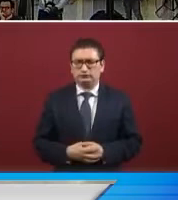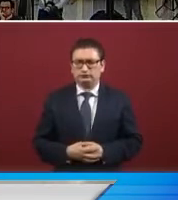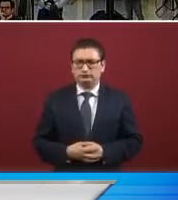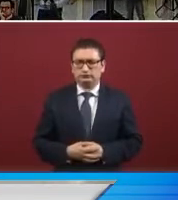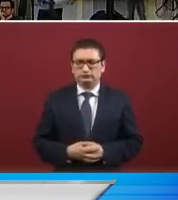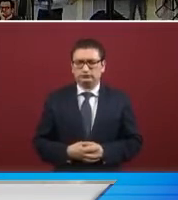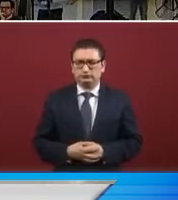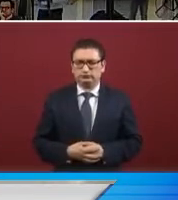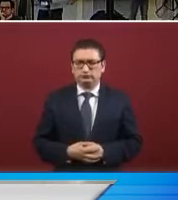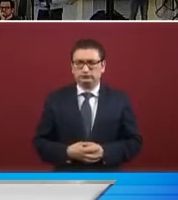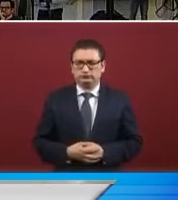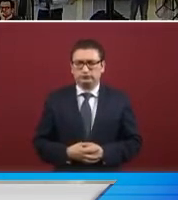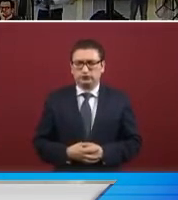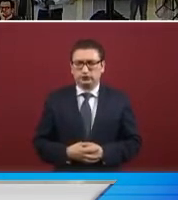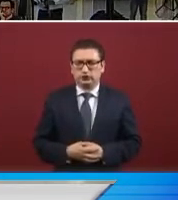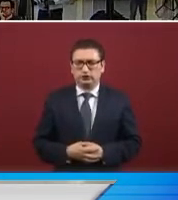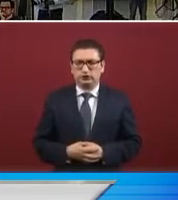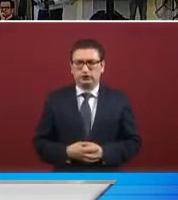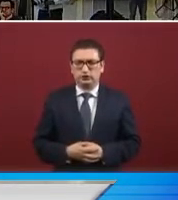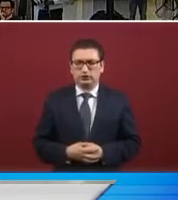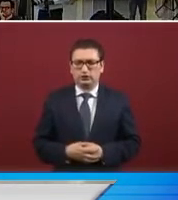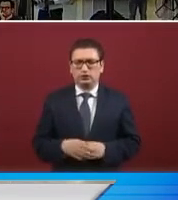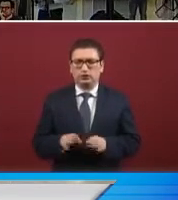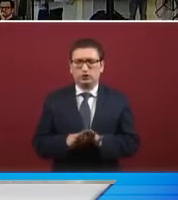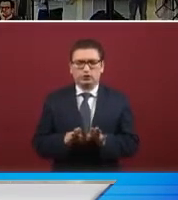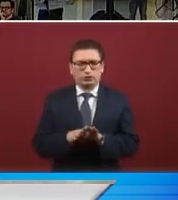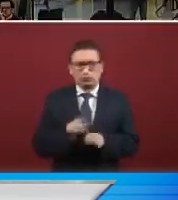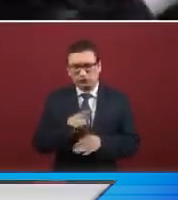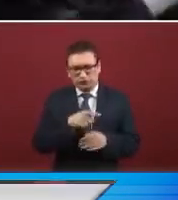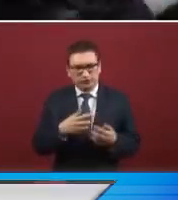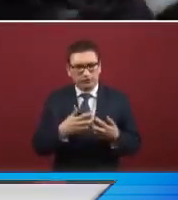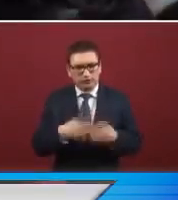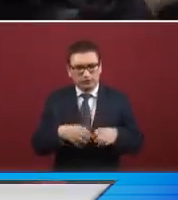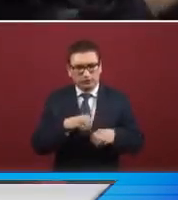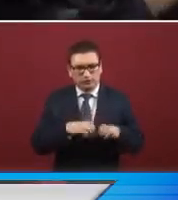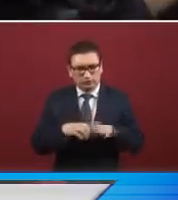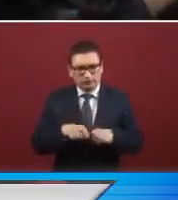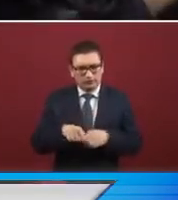there are mines that have their operations stopped by strikes as in Taxco and others in the country